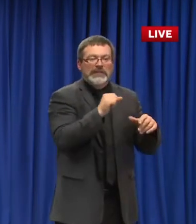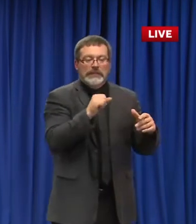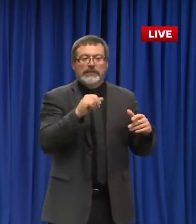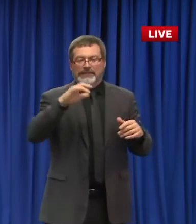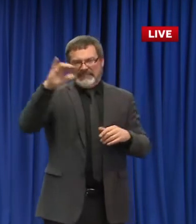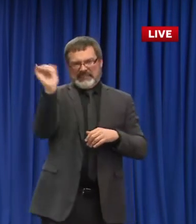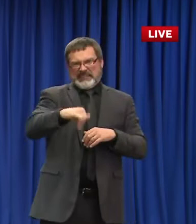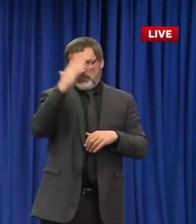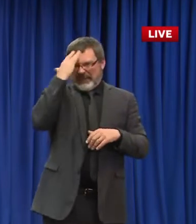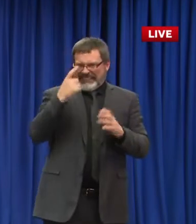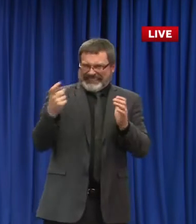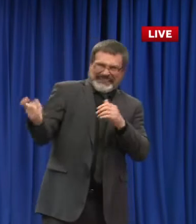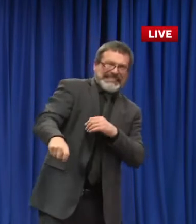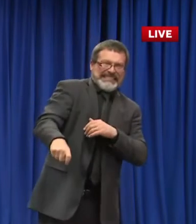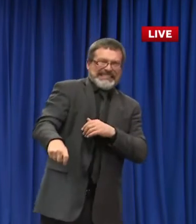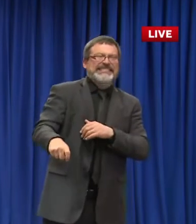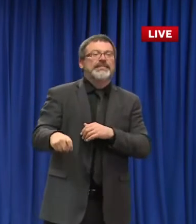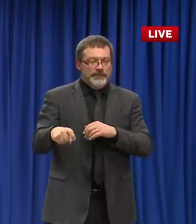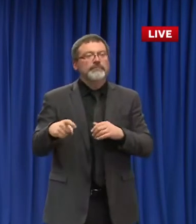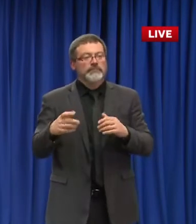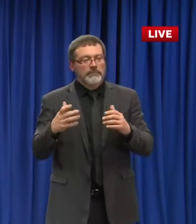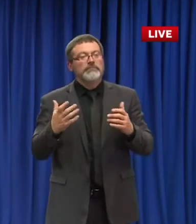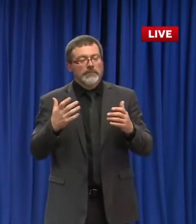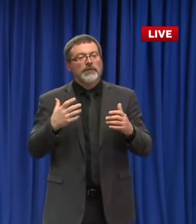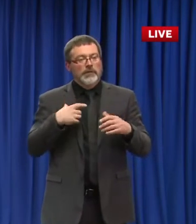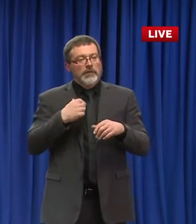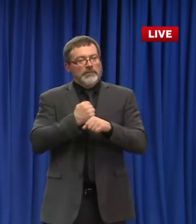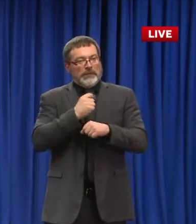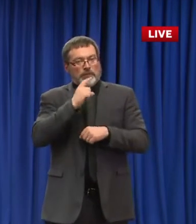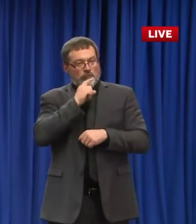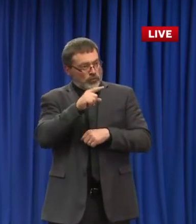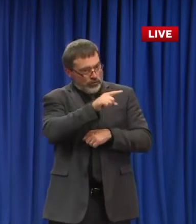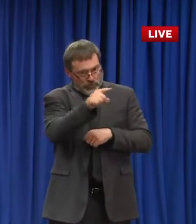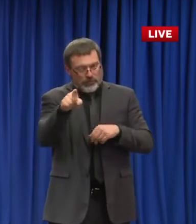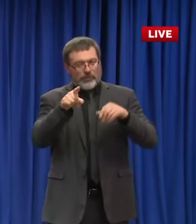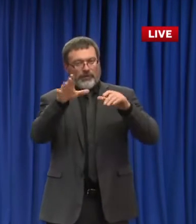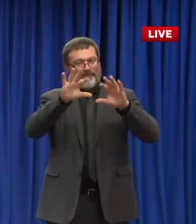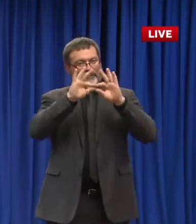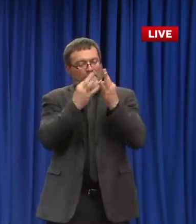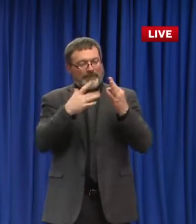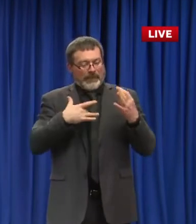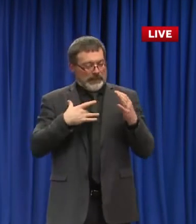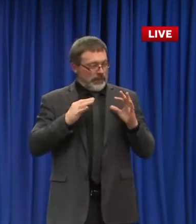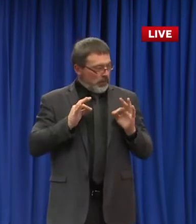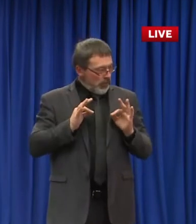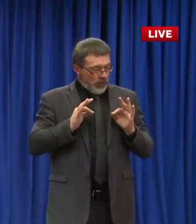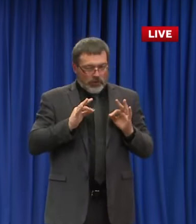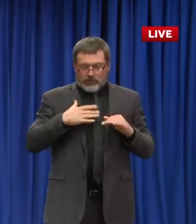WE WANT TO MAKE IT FLEXIBLE FOR FOLKS WHILE ALSO MAINTAINING A SOLID SENSE OF PUBLIC SAFETY FOR BOTH THE EMPLOYEES AS WELL AS THE CHILDREN.